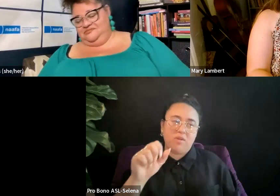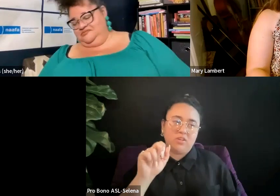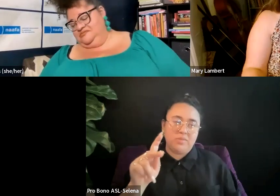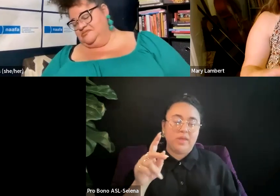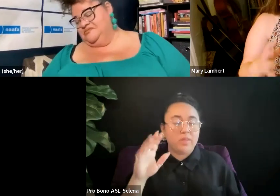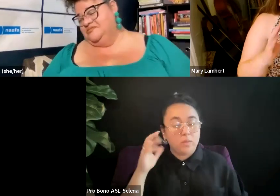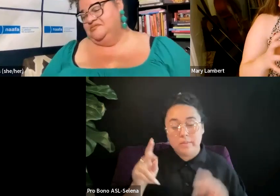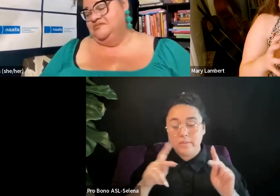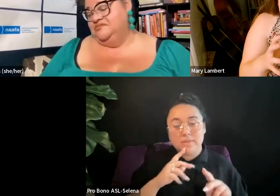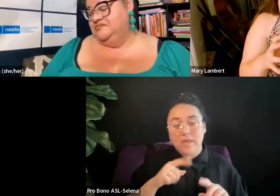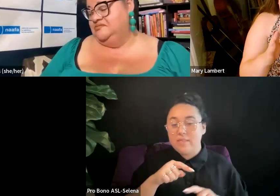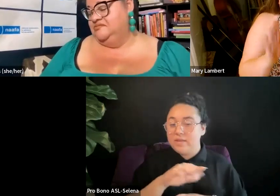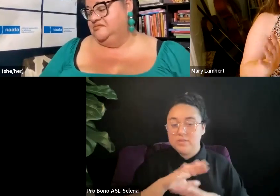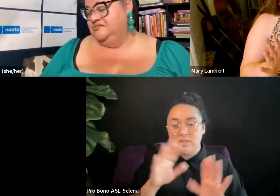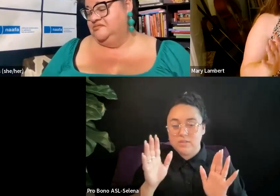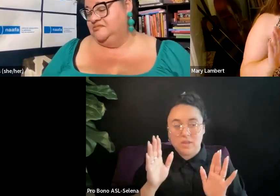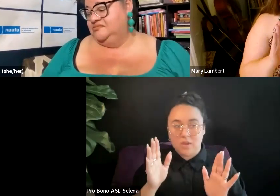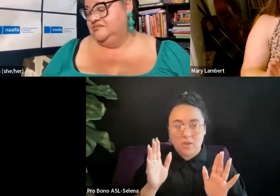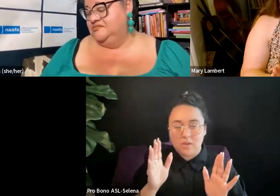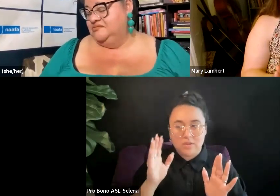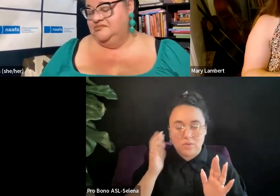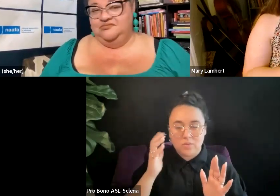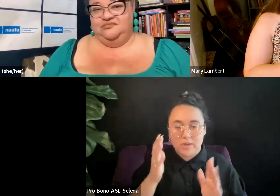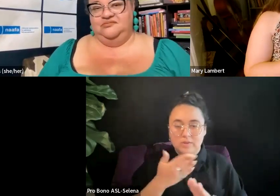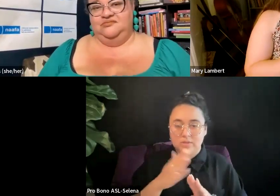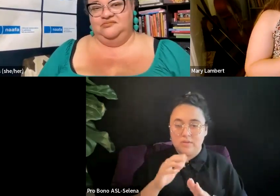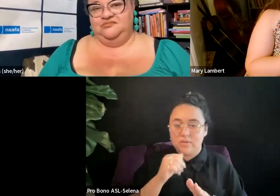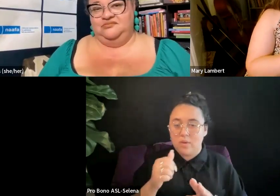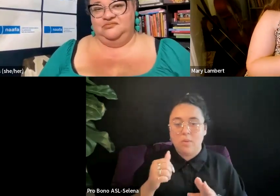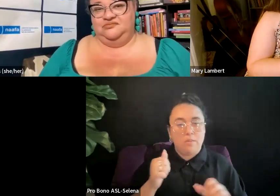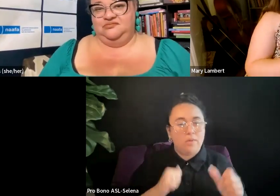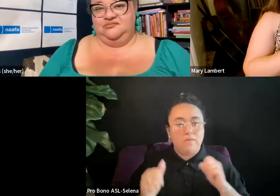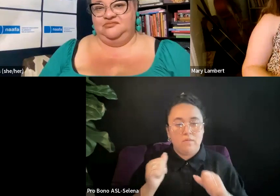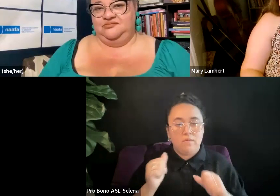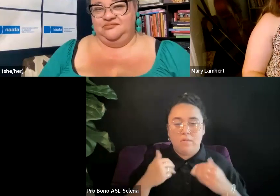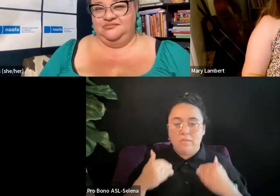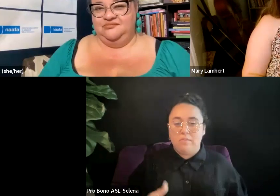I said, This is not a radio song. Please don't. Can you not perform Body Love? And I would always say, okay, you're right.